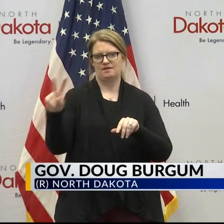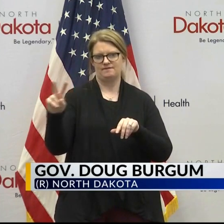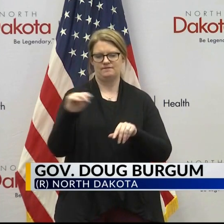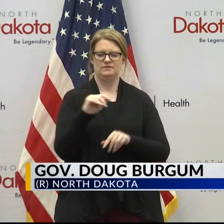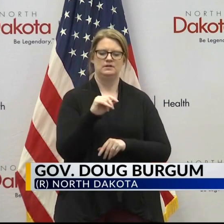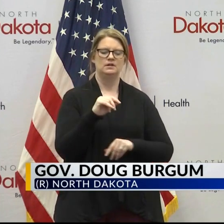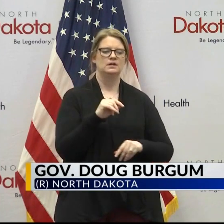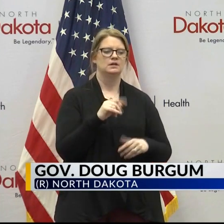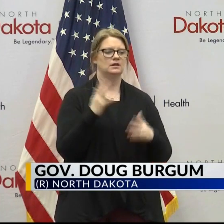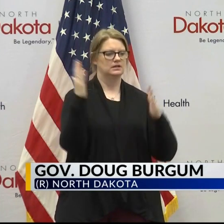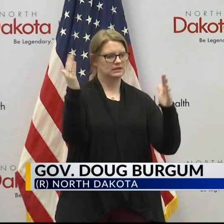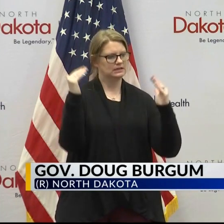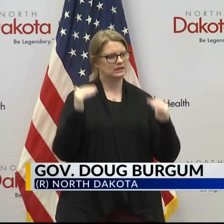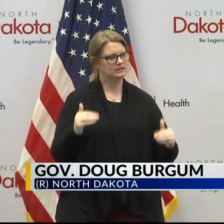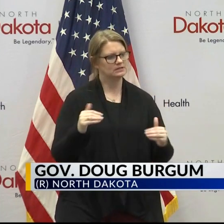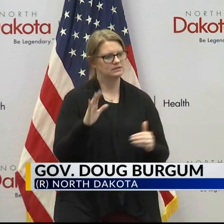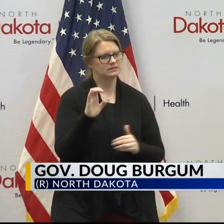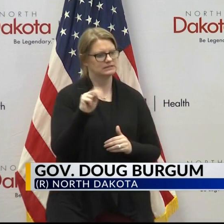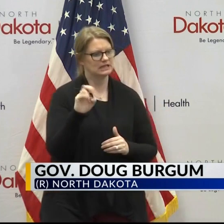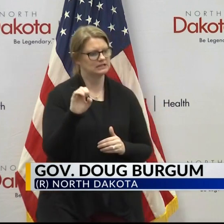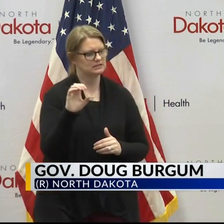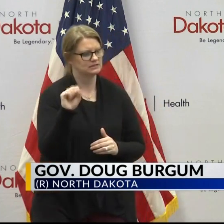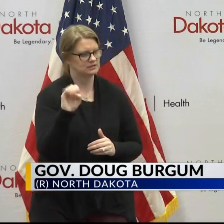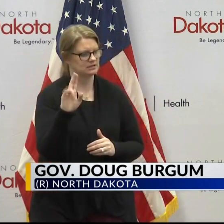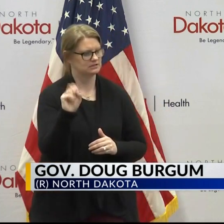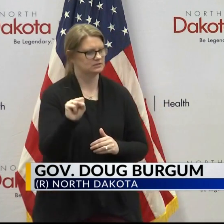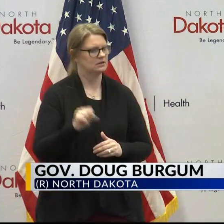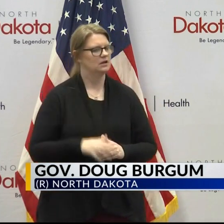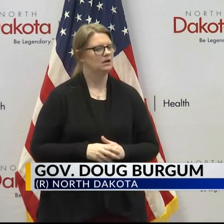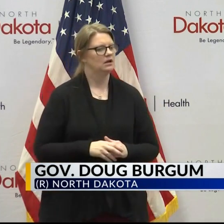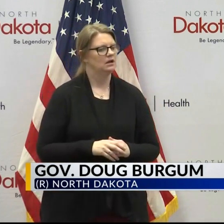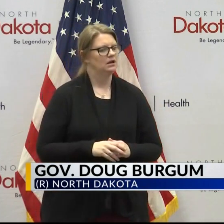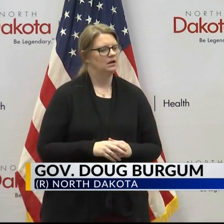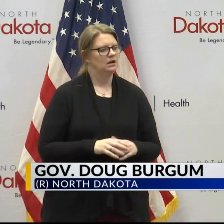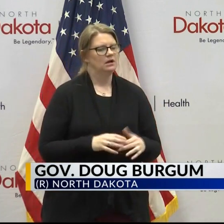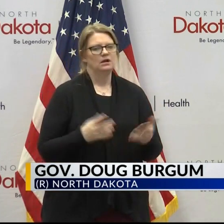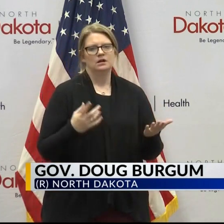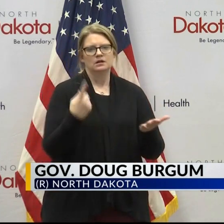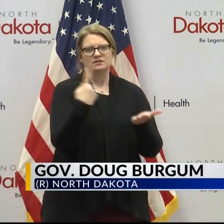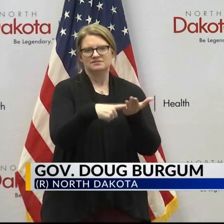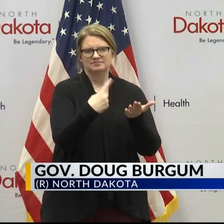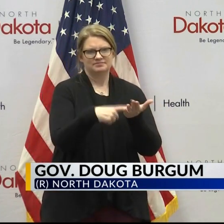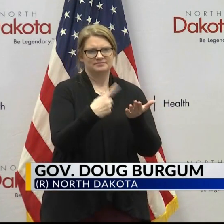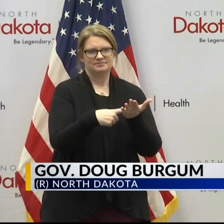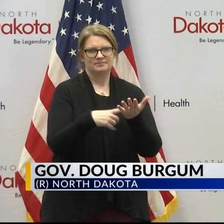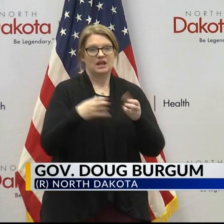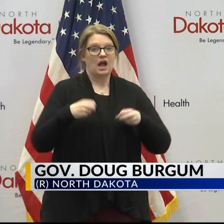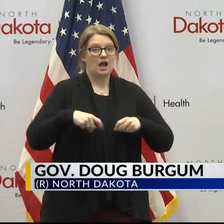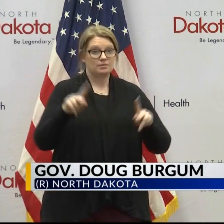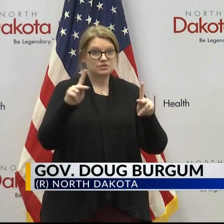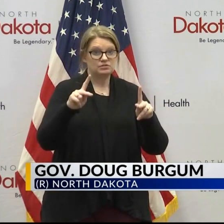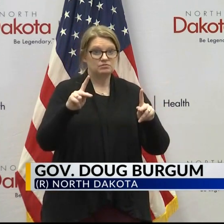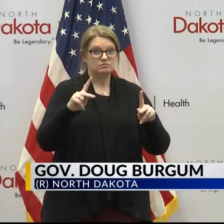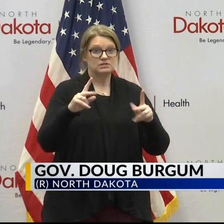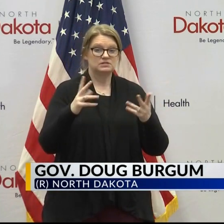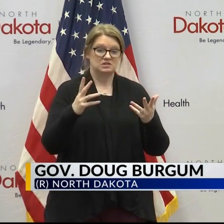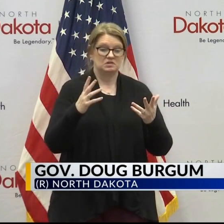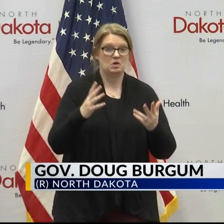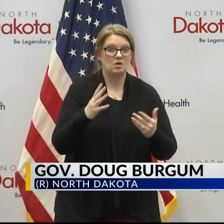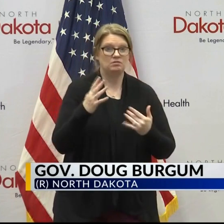AROUND FOR Q&A AT THE END. THANKS, RYAN. THE HEADLINE -- 50 IS THE NEW 40, JULY 15 IS THE NEW APRIL SO THAT'S GOOD STUFF. THANKS FOR YOU AND YOUR TEAM FOR ALL YOU ARE DOING IN THE WEBSITE THAT RYAN WAS REFERENCING WAS MD AND THE